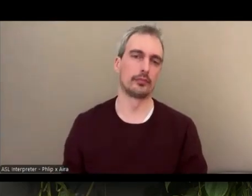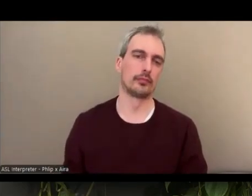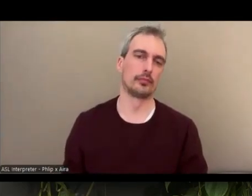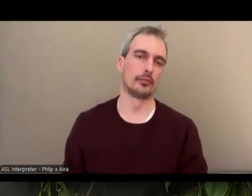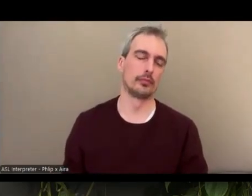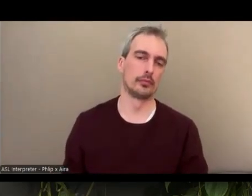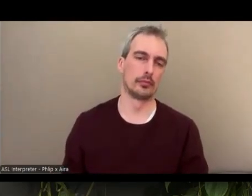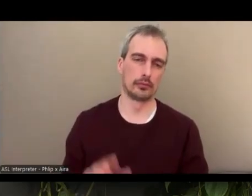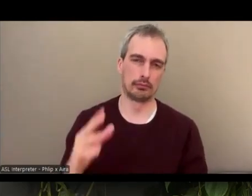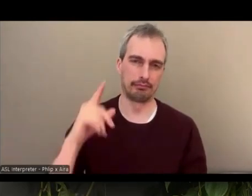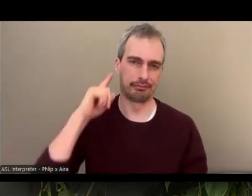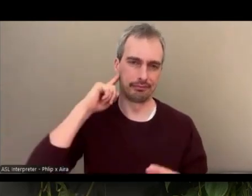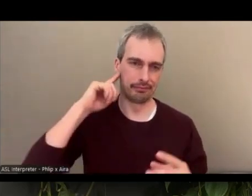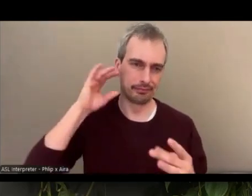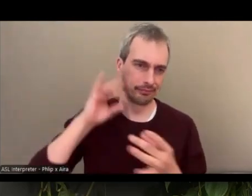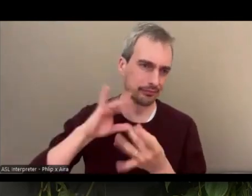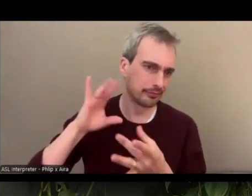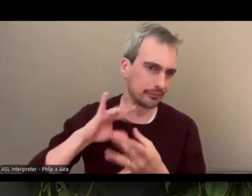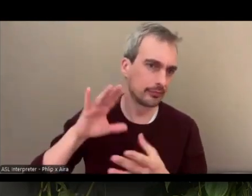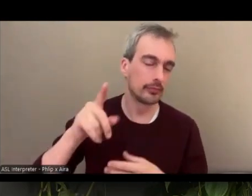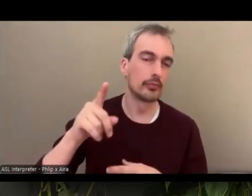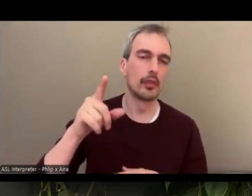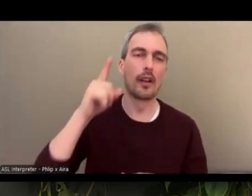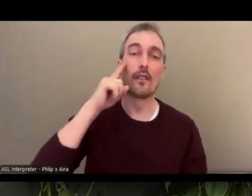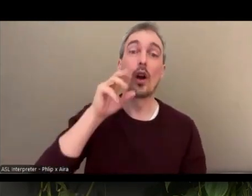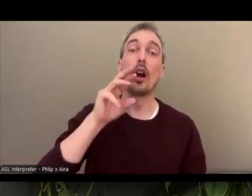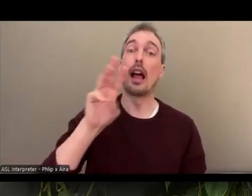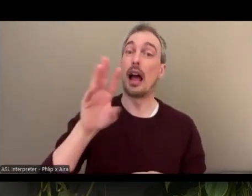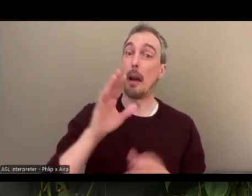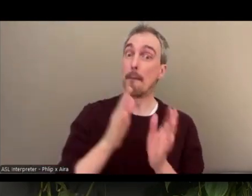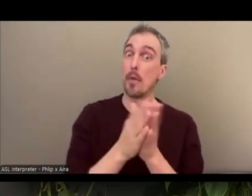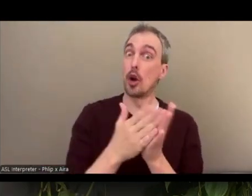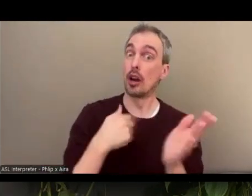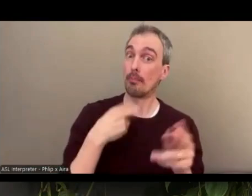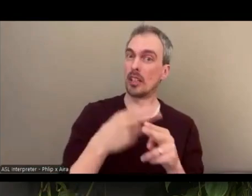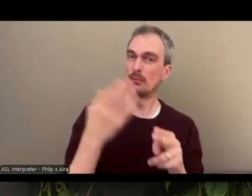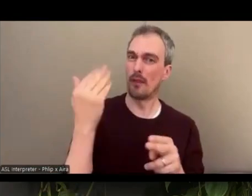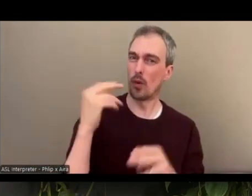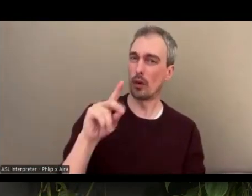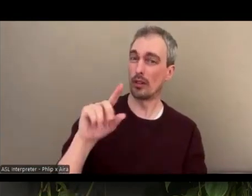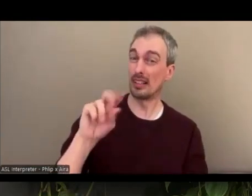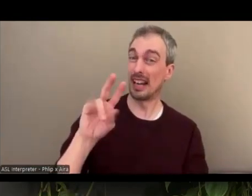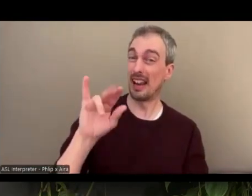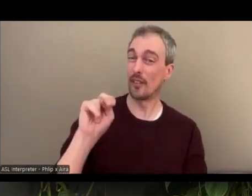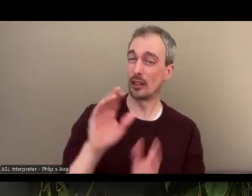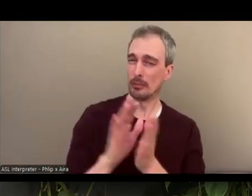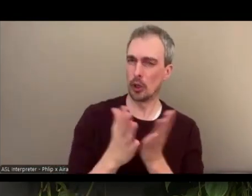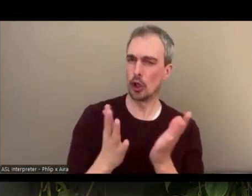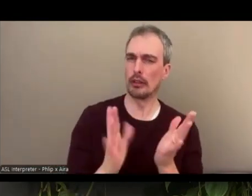the website for Devon's book, which is linked in the slides, she links to